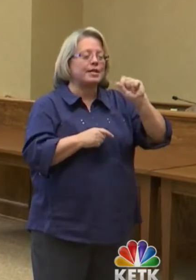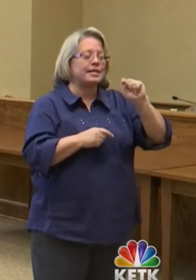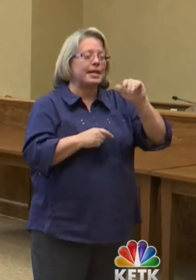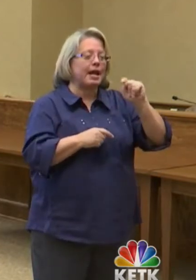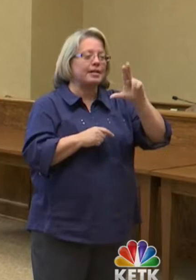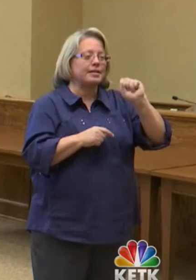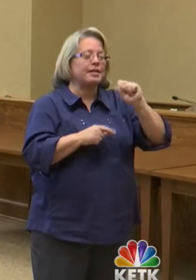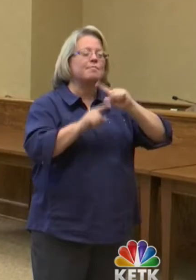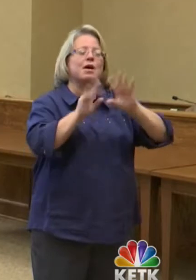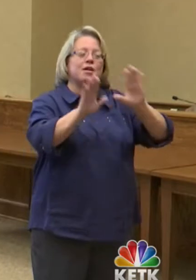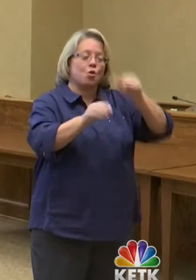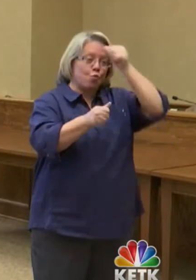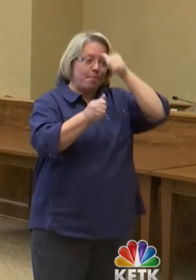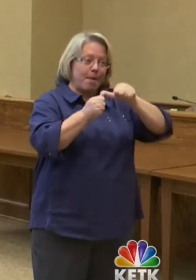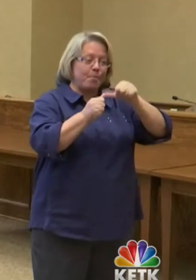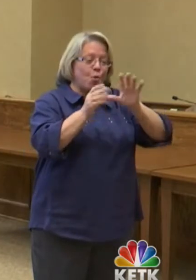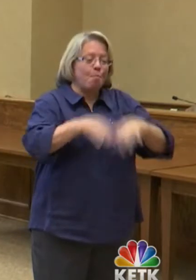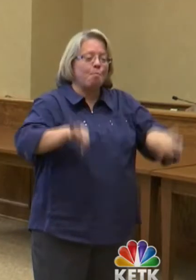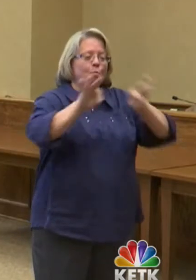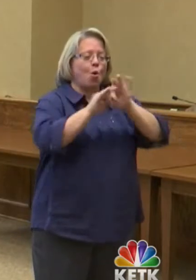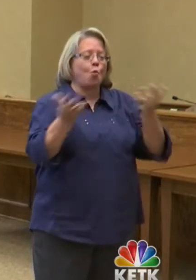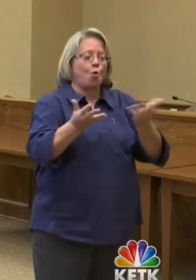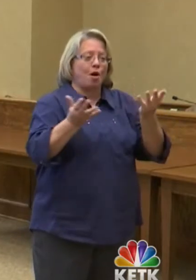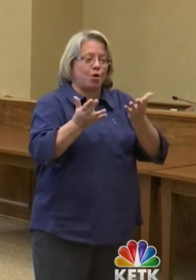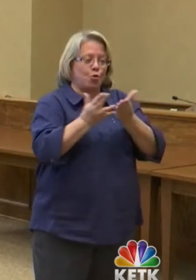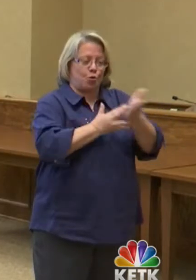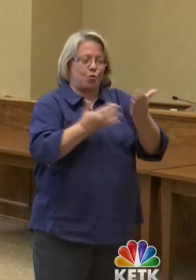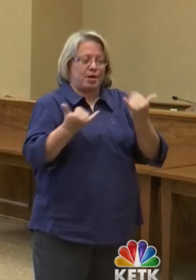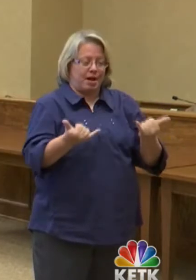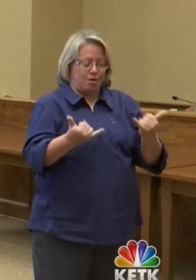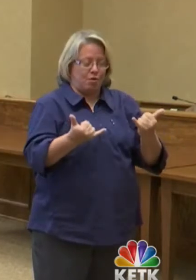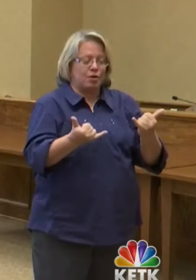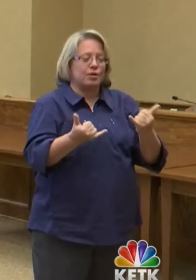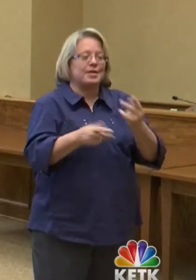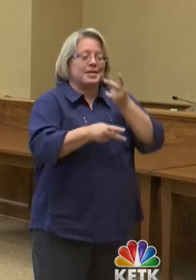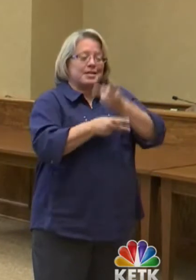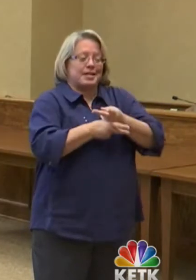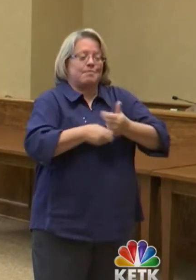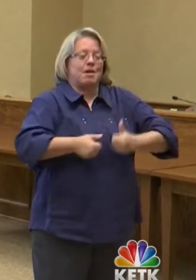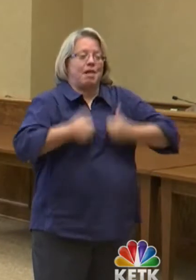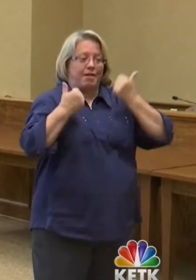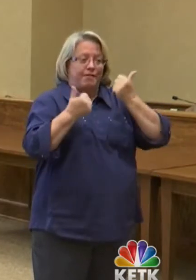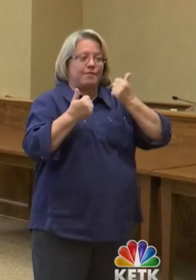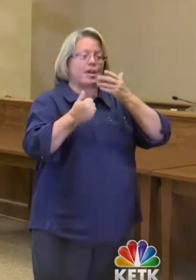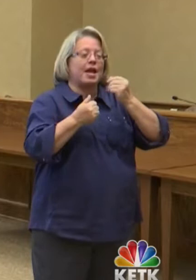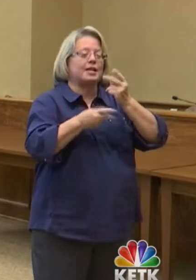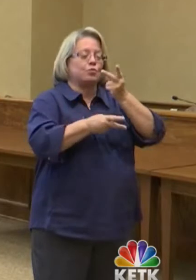COUNTY JUDGE. YOU'RE GOING TO HEAR AND GET LOTS OF UPDATED HEALTH INFORMATION PAPER WE WILL ANSWER A NUMBER OF QUESTIONS AT THE END OF THIS BRIEFING.